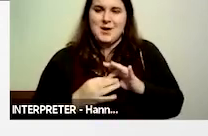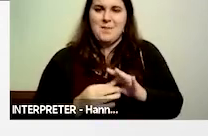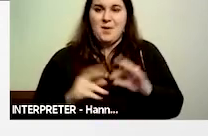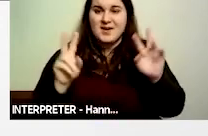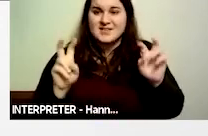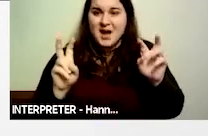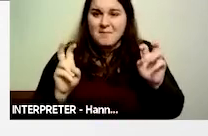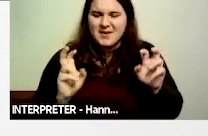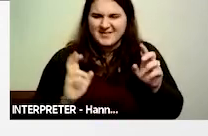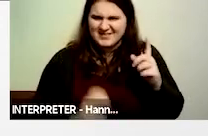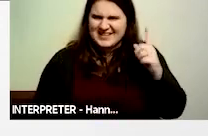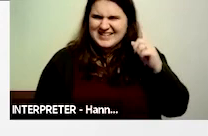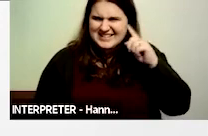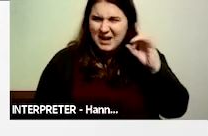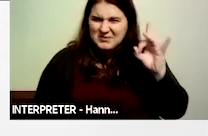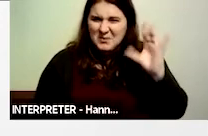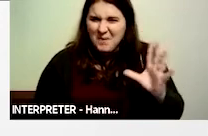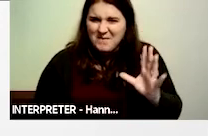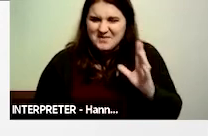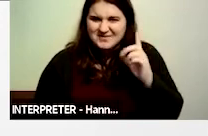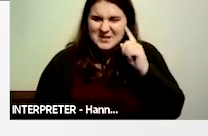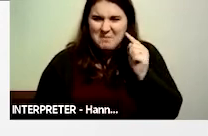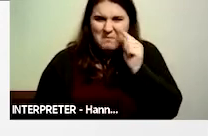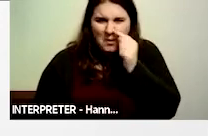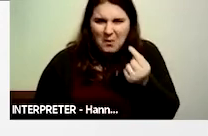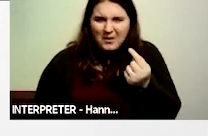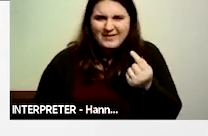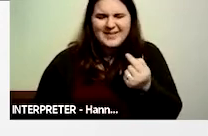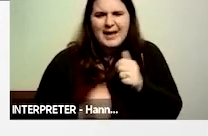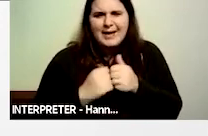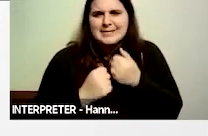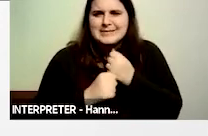boring in terms of, well, what do I need to do to be safe online. What do I need to do to practice